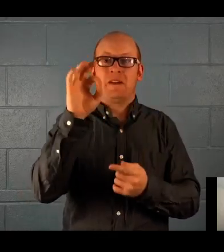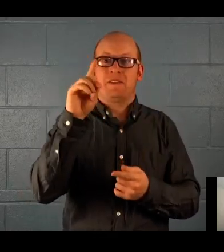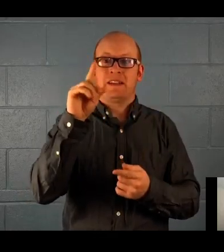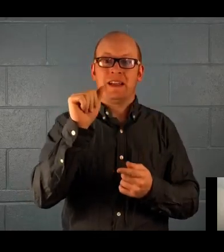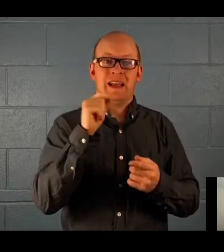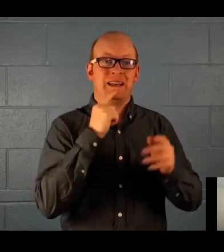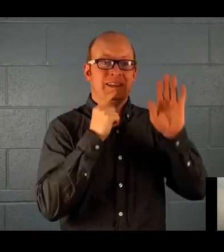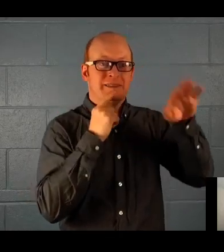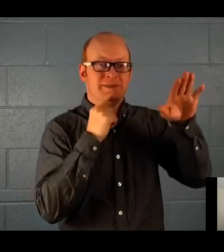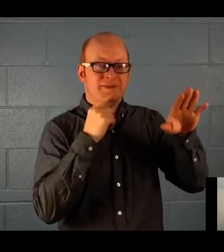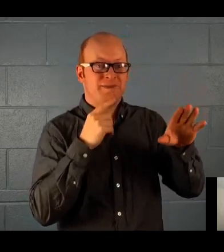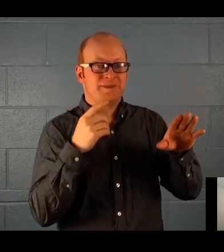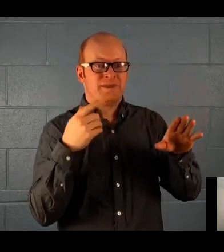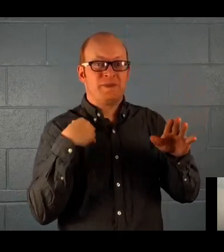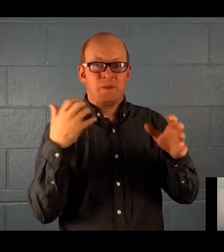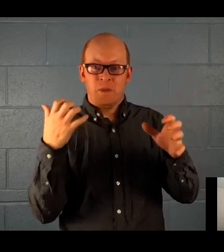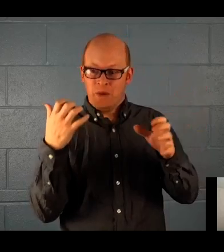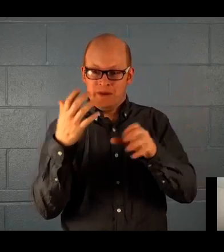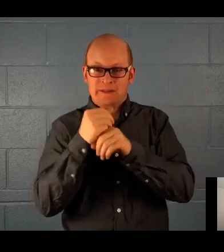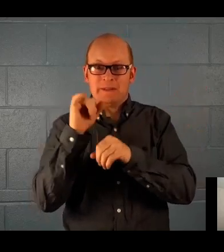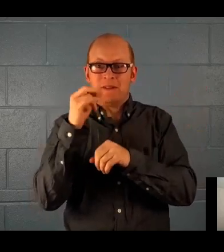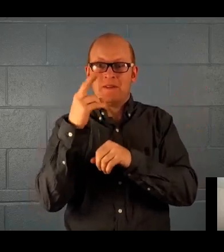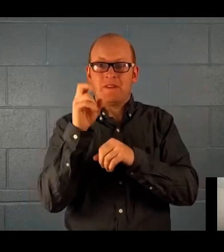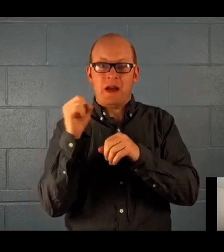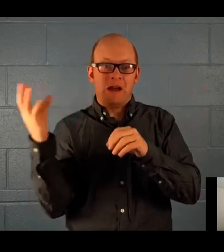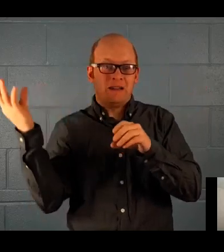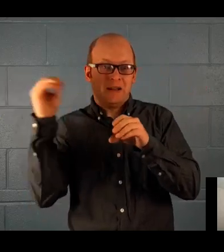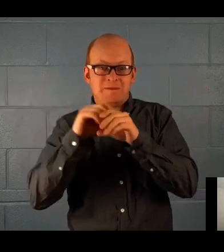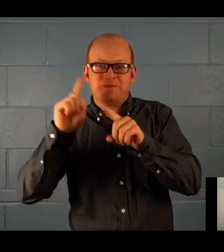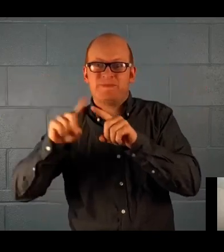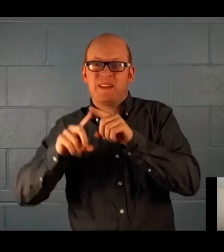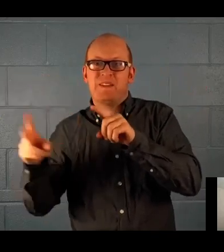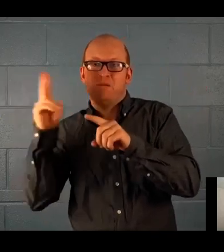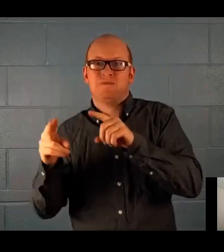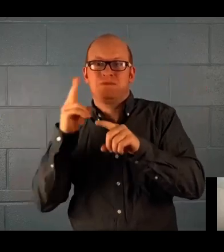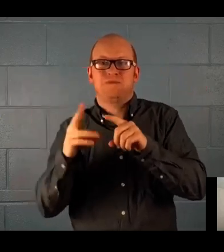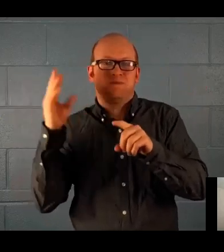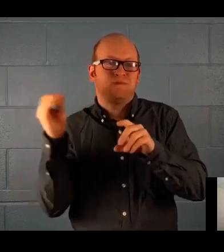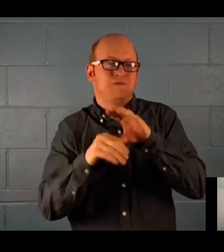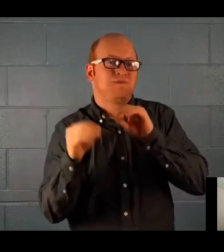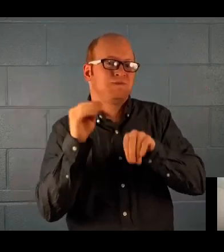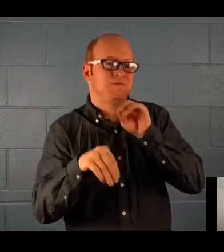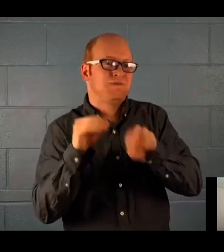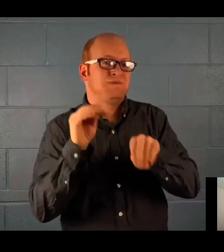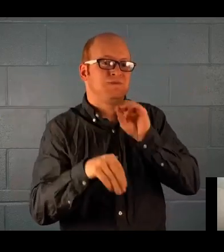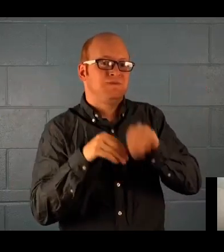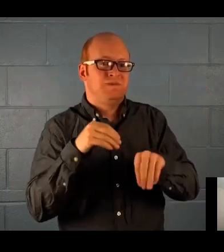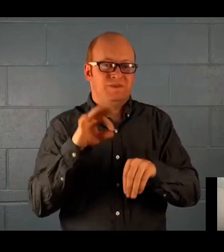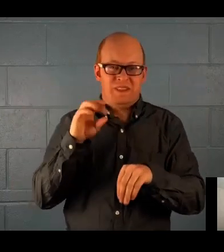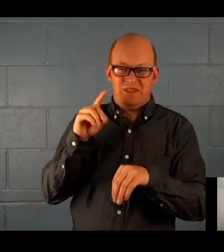I'd like to deliver a virus containing different sized pieces of DNA to this patient,